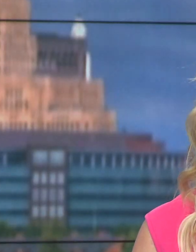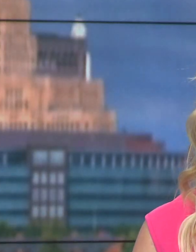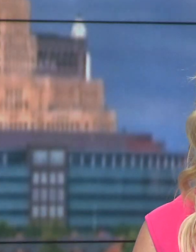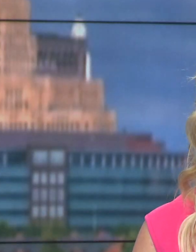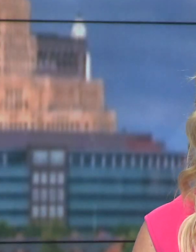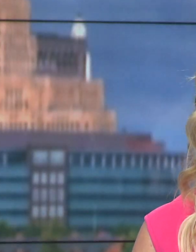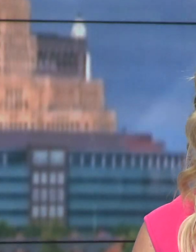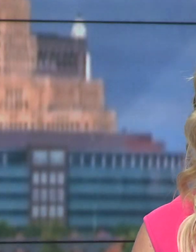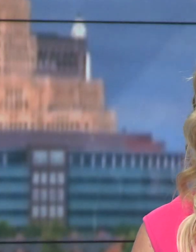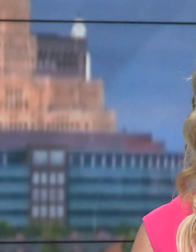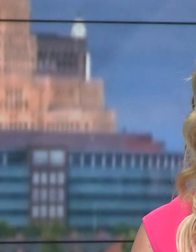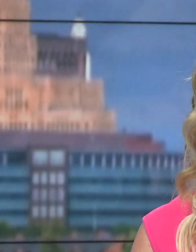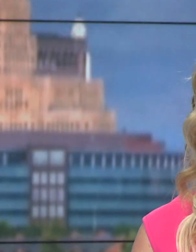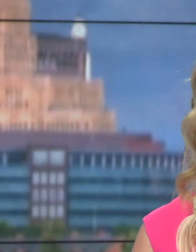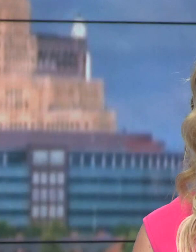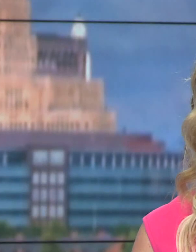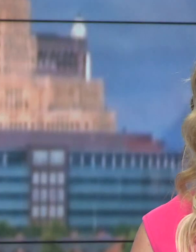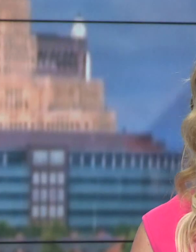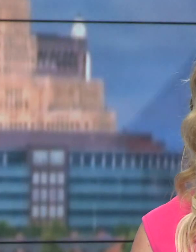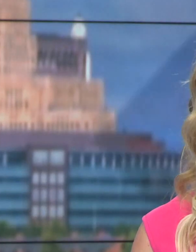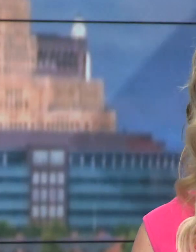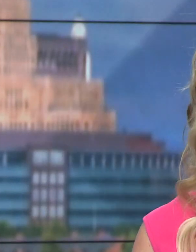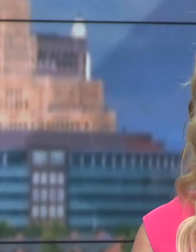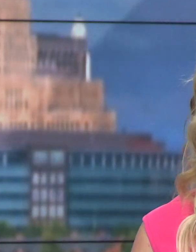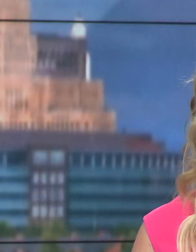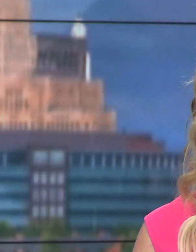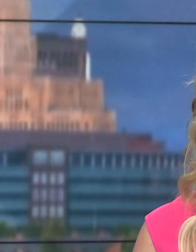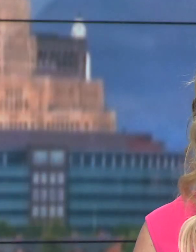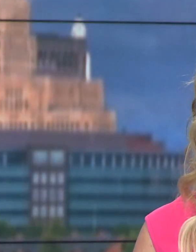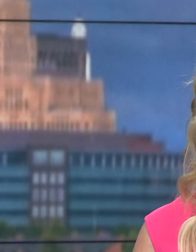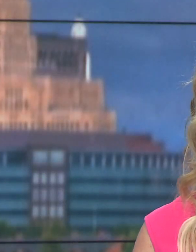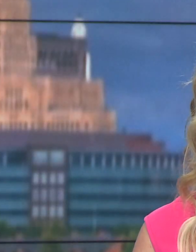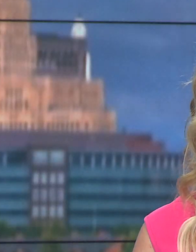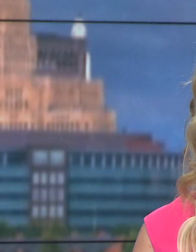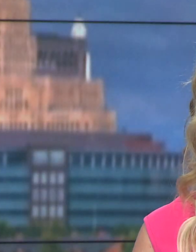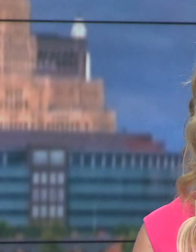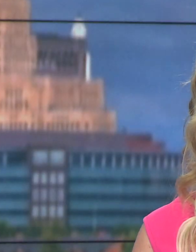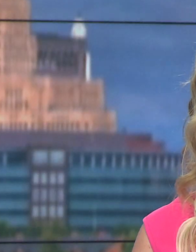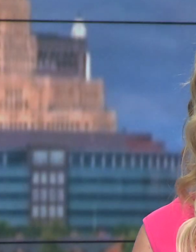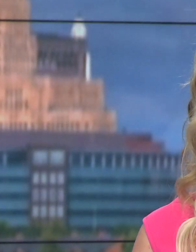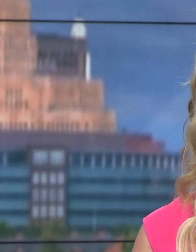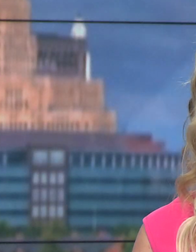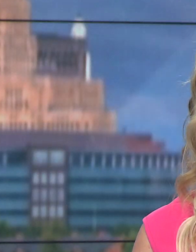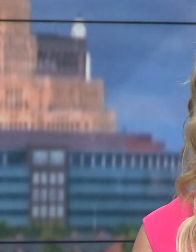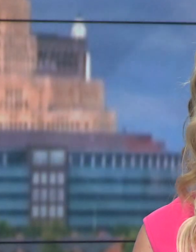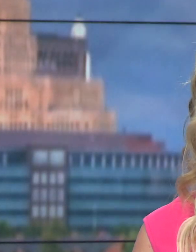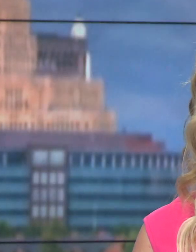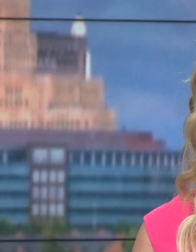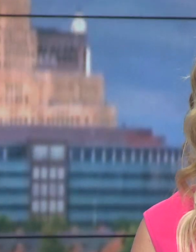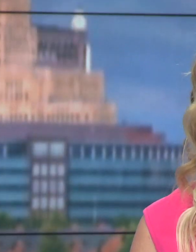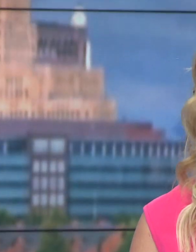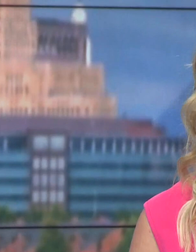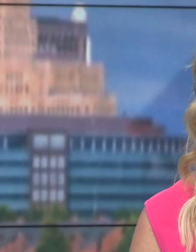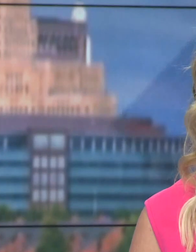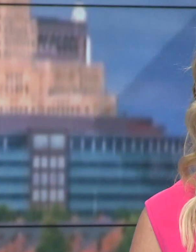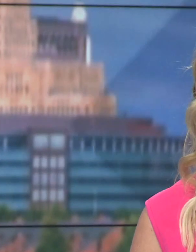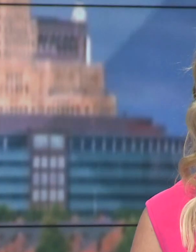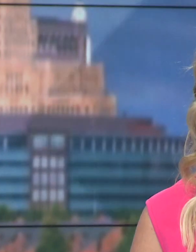COVID-19 UPDATE DAVE MCKINLEY COVID-19 UPDATE DAVE MCKINLEY REPORTS COVID-19 UPDATE DAVE MCKINLEY REPORTS ON COVID-19 UPDATE DAVE MCKINLEY REPORTS ON THE DAVE MCKINLEY REPORTS ON THE DAVE MCKINLEY REPORTS ON THE FOCUS, DAVE MCKINLEY REPORTS ON THE FOCUS, OF DAVE MCKINLEY REPORTS ON THE FOCUS, OF THE DAVE MCKINLEY REPORTS ON THE FOCUS, OF THE FUTUE REPORTS ON THE FOCUS, OF THE FUTUE REPORTS ON THE FOCUS, OF THE FUTUE OF REPORTS ON THE FOCUS, OF THE FUTUE OF ORGANIZED REPORTS ON THE FOCUS, OF THE FUTUE OF ORGANIZED SPORTS FOCUS, OF THE FUTUE OF ORGANIZED SPORTS FOCUS, OF THE FUTUE OF ORGANIZED SPORTS LOCALLY, FOCUS, OF THE FUTUE OF ORGANIZED SPORTS LOCALLY, ON FOCUS, OF THE FUTUE OF ORGANIZED SPORTS LOCALLY, ON BOTH FOCUS, OF THE FUTUE OF ORGANIZED SPORTS LOCALLY, ON BOTH THE OF ORGANIZED SPORTS LOCALLY, ON BOTH THE OF ORGANIZED SPORTS LOCALLY, ON BOTH THE PROFESSIONAL OF ORGANIZED SPORTS LOCALLY, ON BOTH THE PROFESSIONAL AND LOCALLY, ON BOTH THE PROFESSIONAL AND LOCALLY, ON BOTH THE PROFESSIONAL AND AMATEUR LOCALLY, ON BOTH THE PROFESSIONAL AND AMATEUR LEVELS.